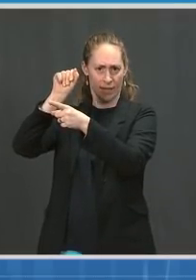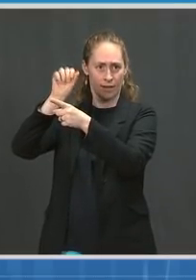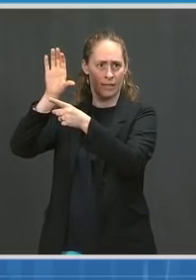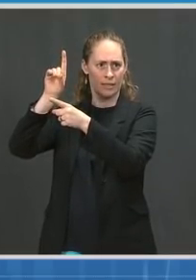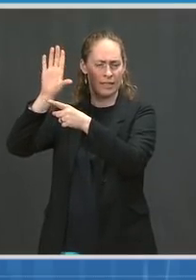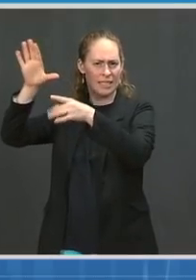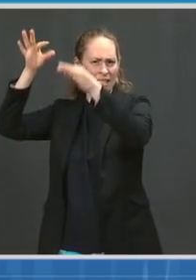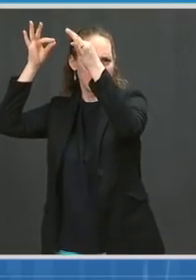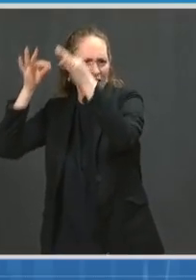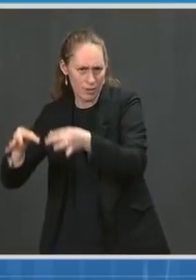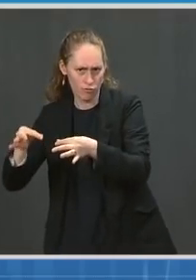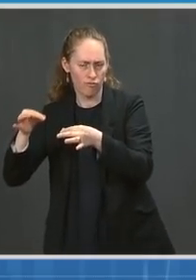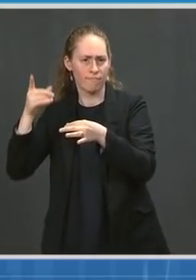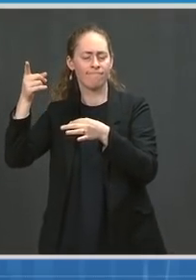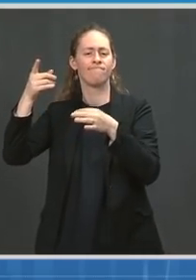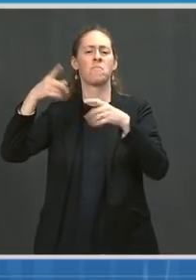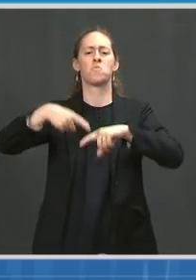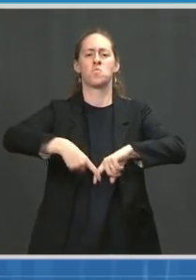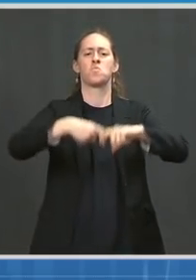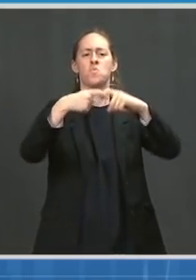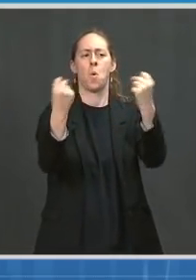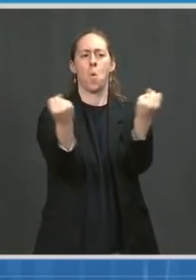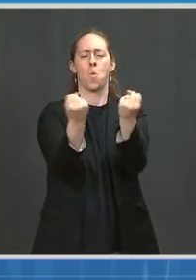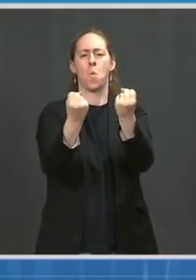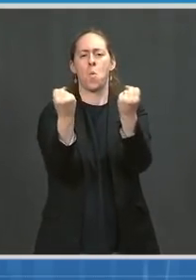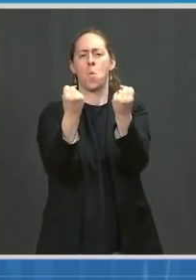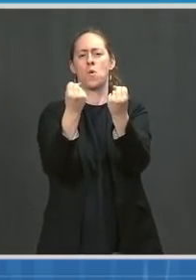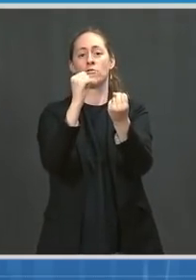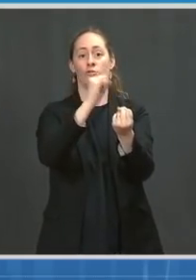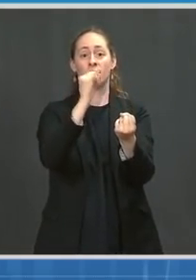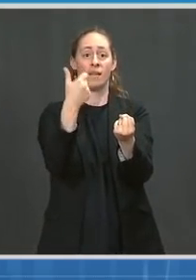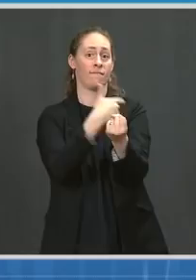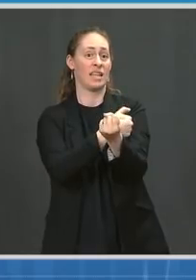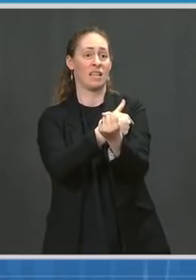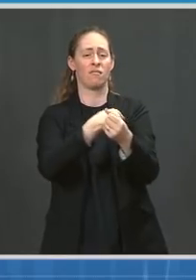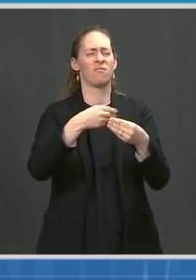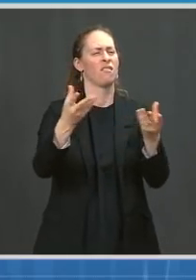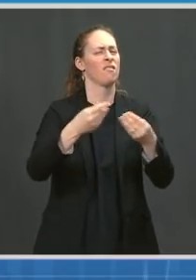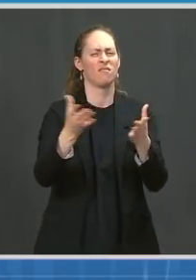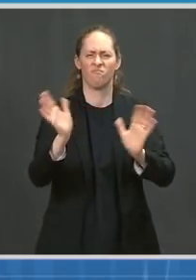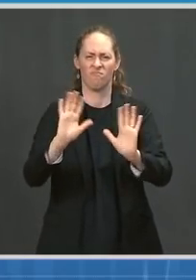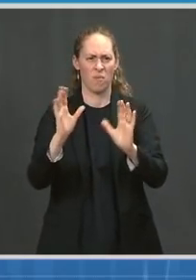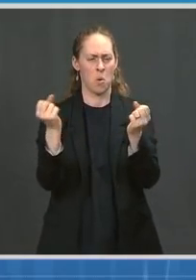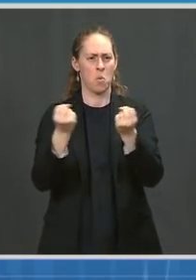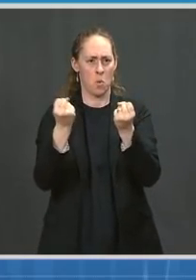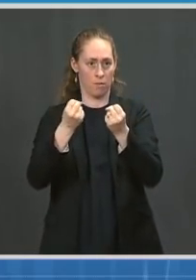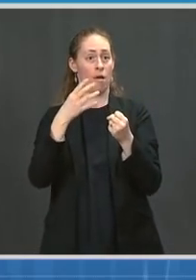Johnson vaccine administration, and also provide an update on our accelerating vaccination program.